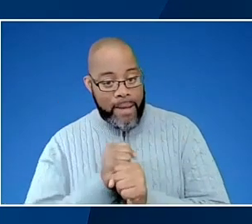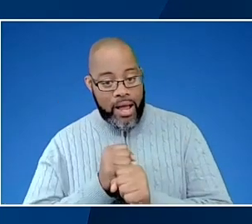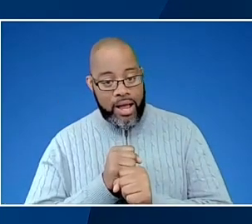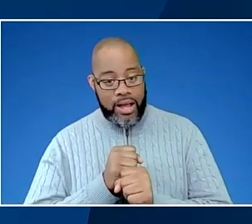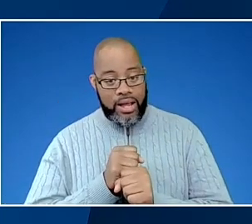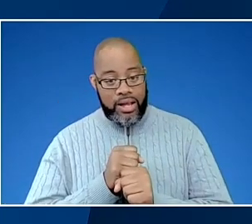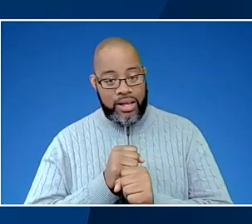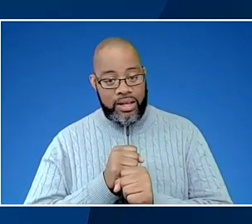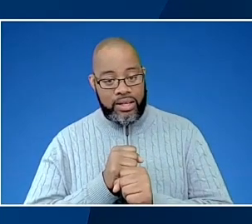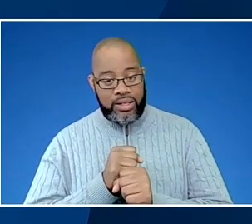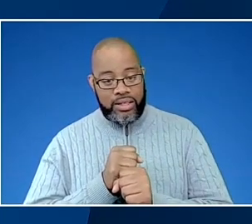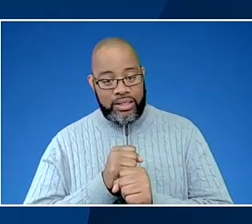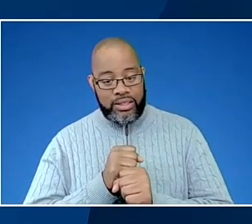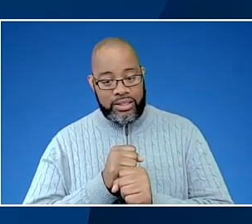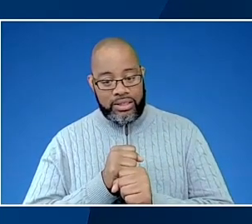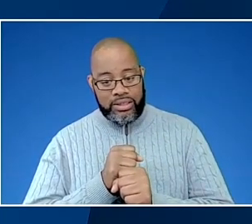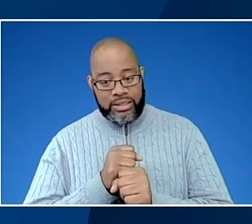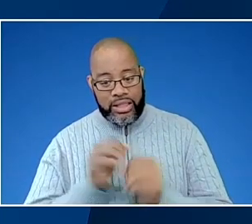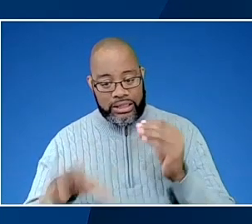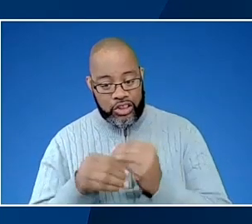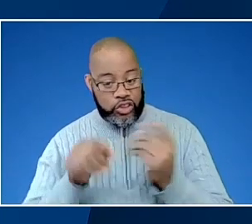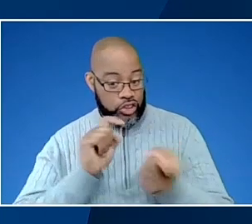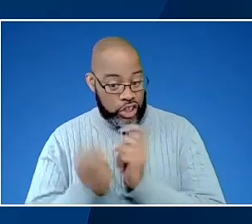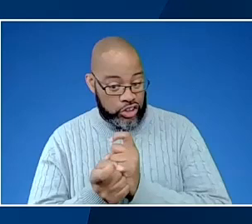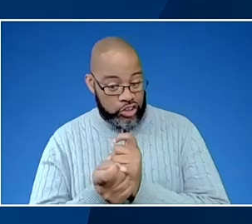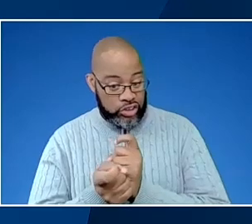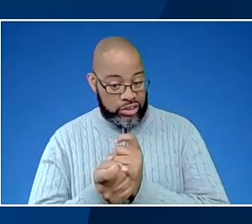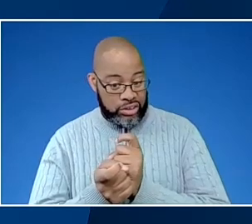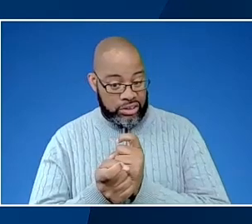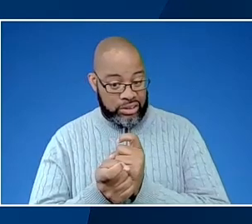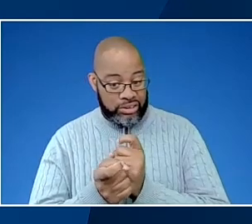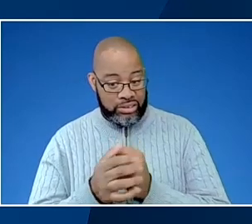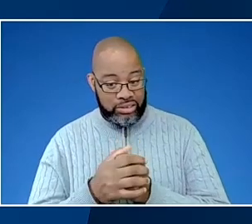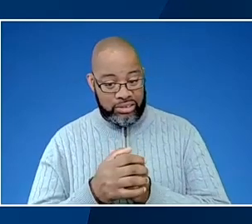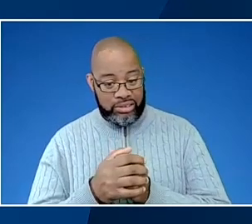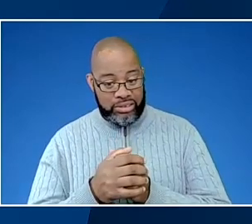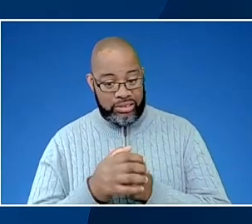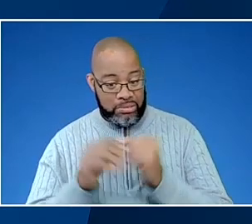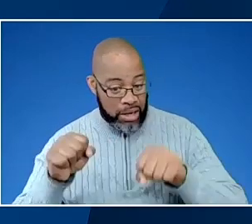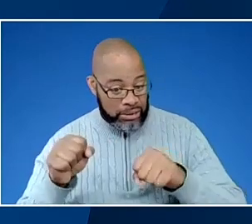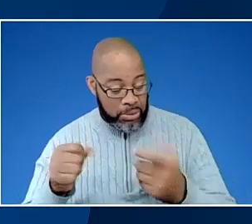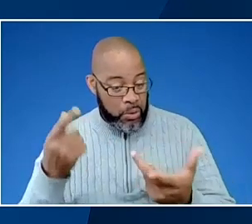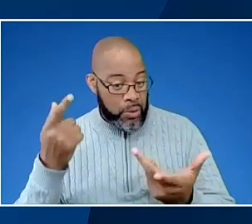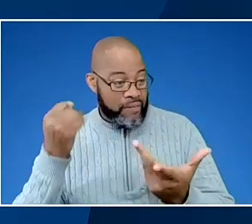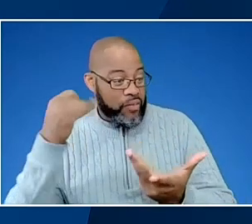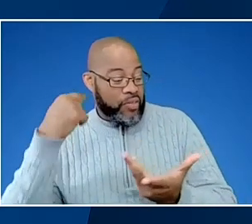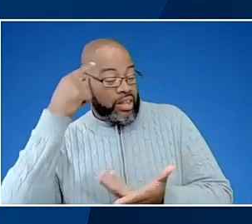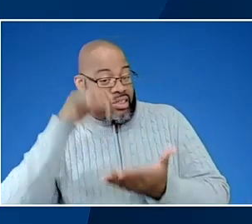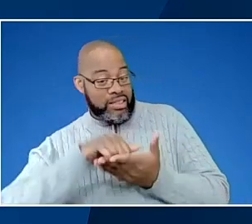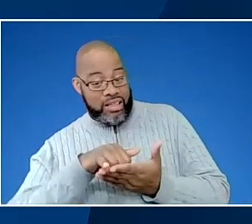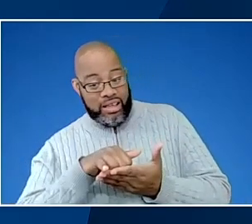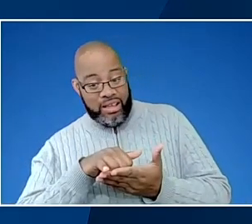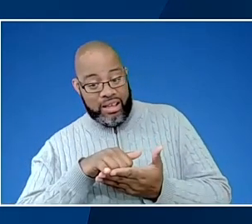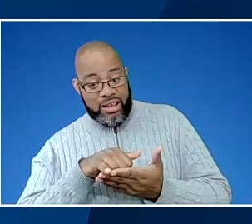dditional changes if possible, whether we take the advocacy to those who can make